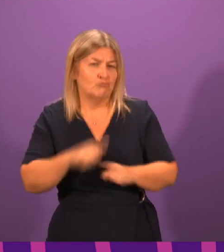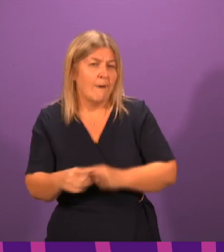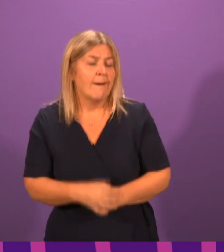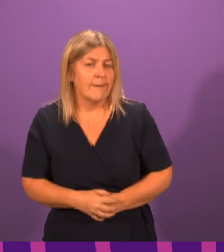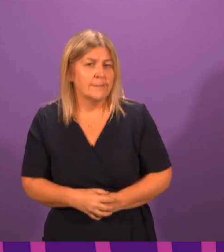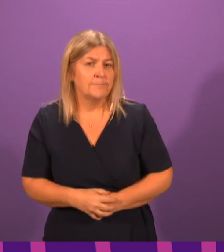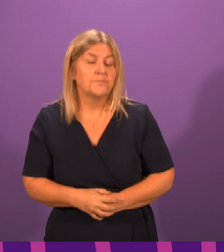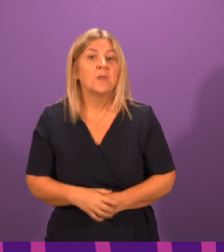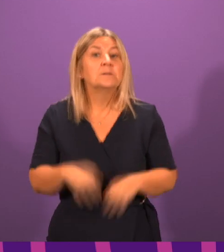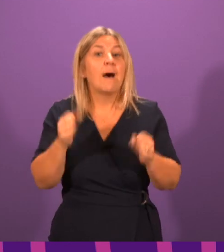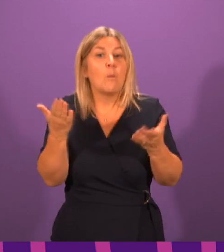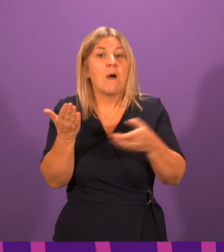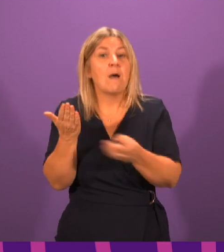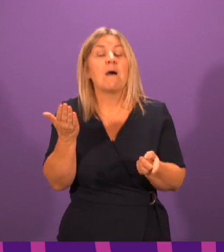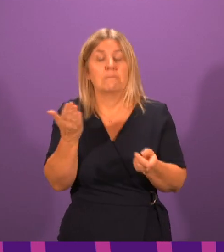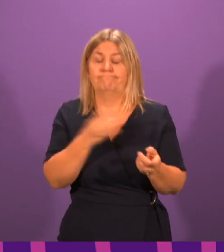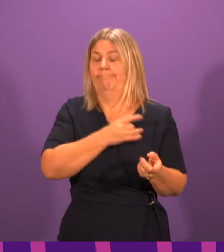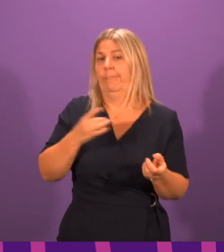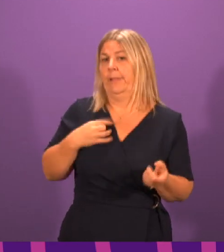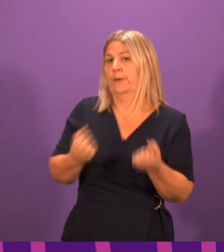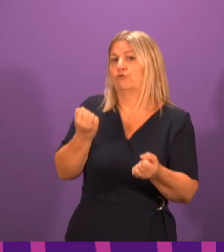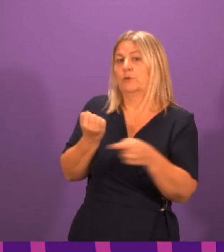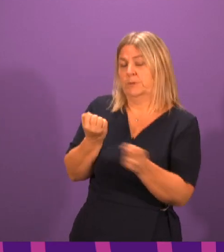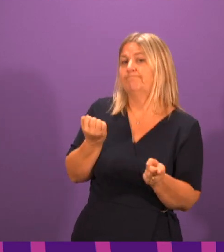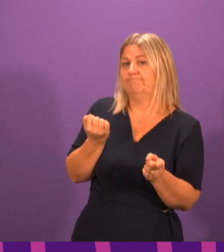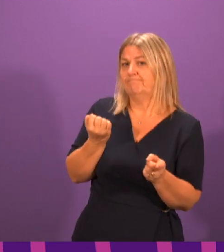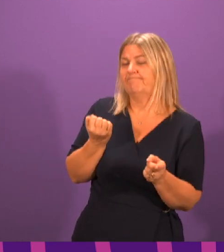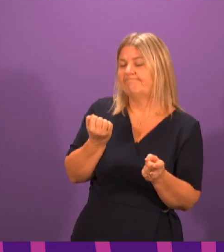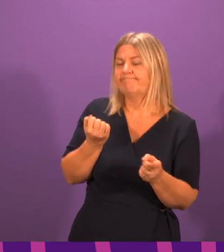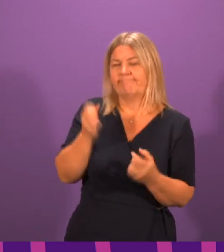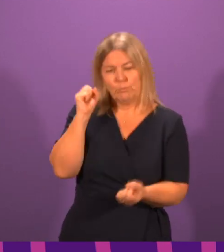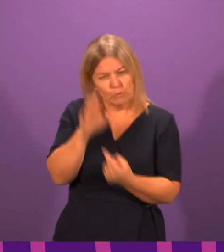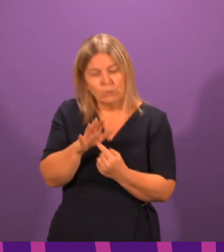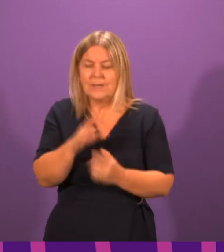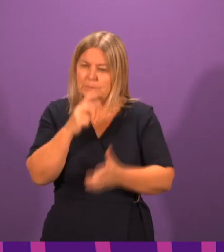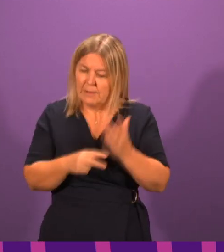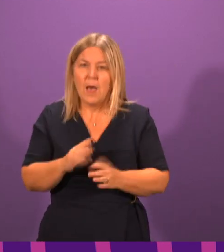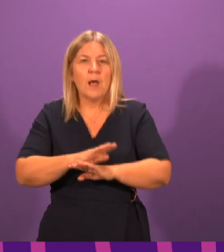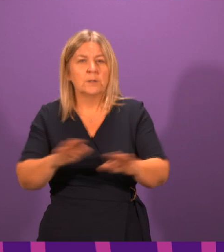The place to start is with clinical judgment so that we prioritise planned and unplanned care